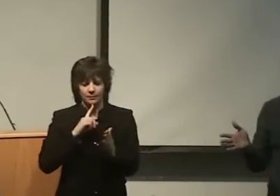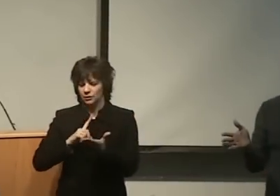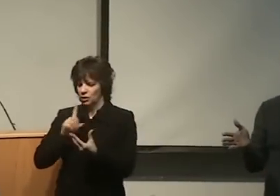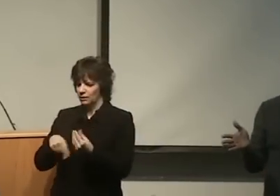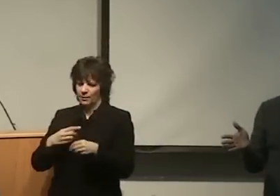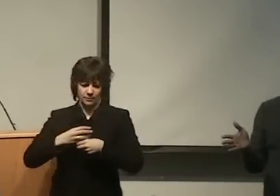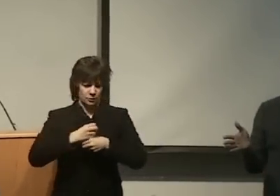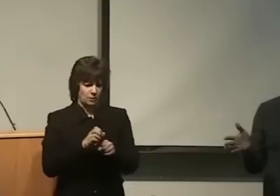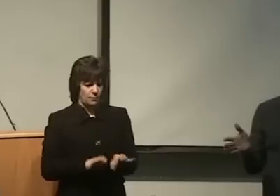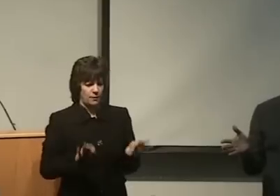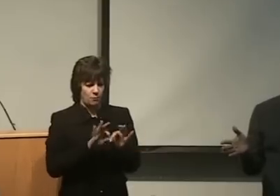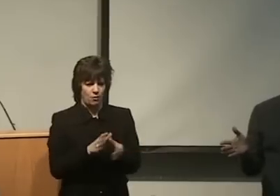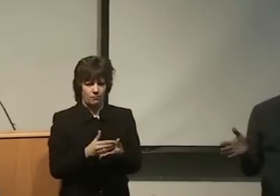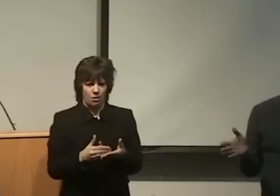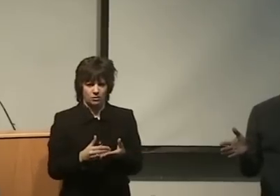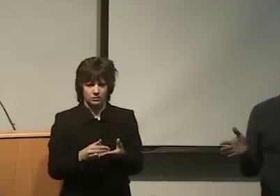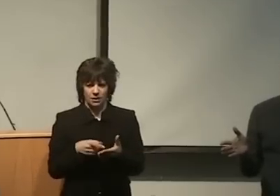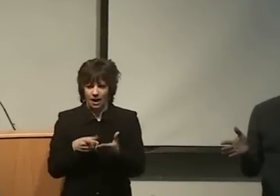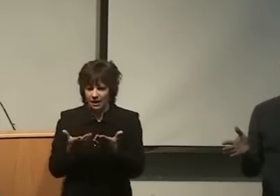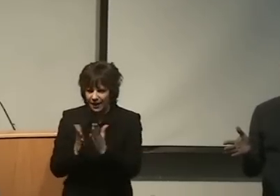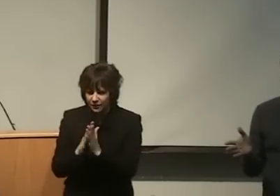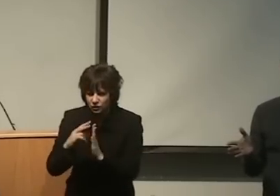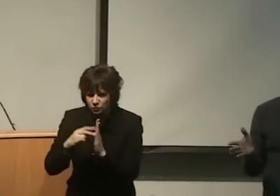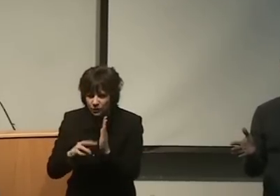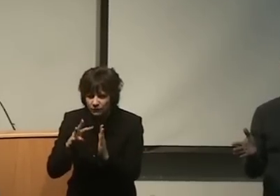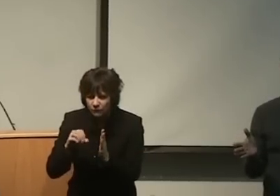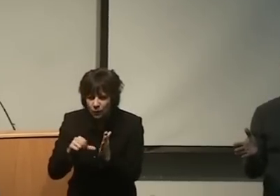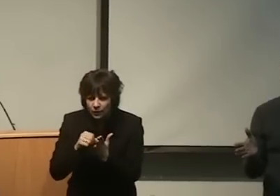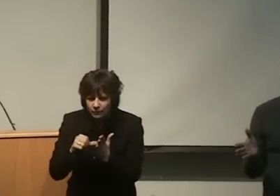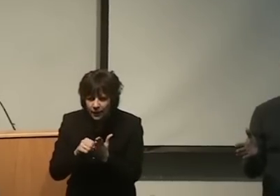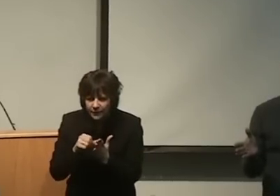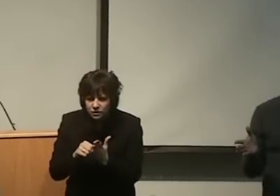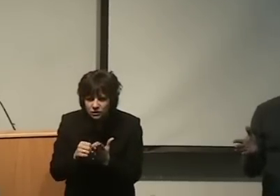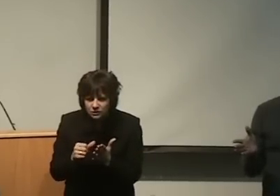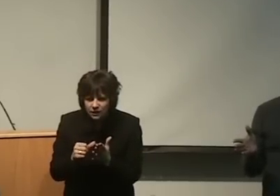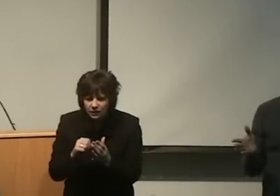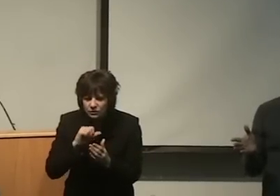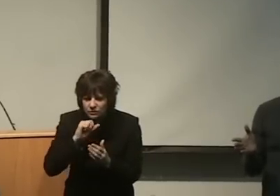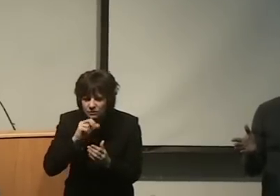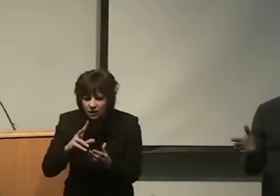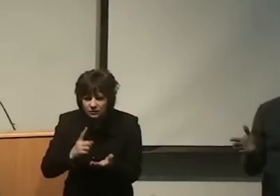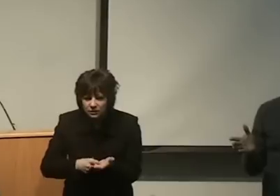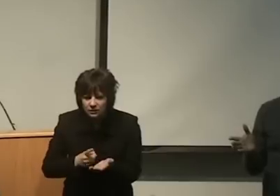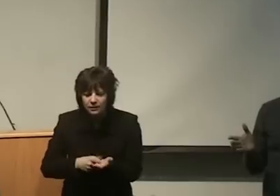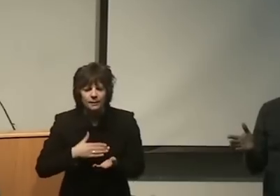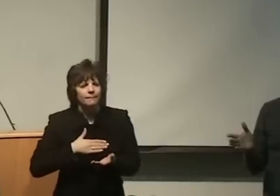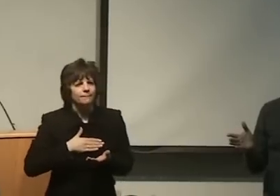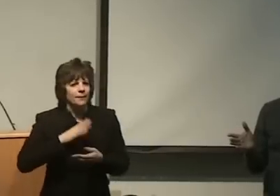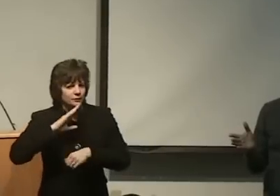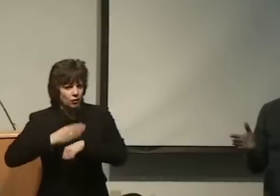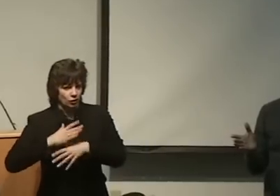So my daughter says to me, she's a junior in college, and she says, dad, I've got great news!